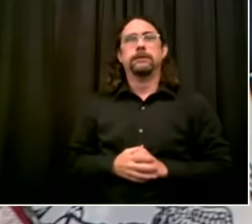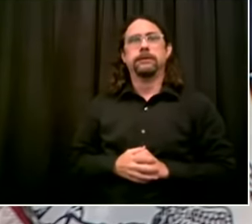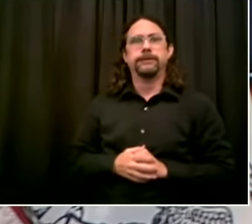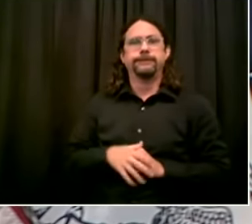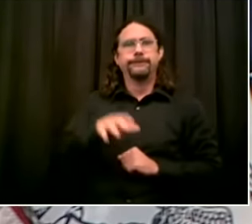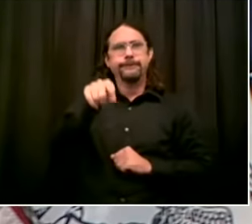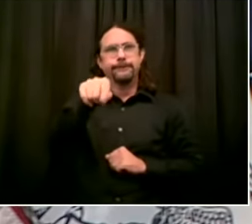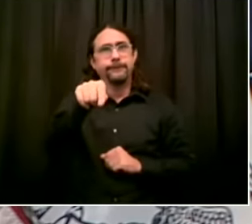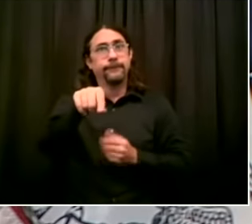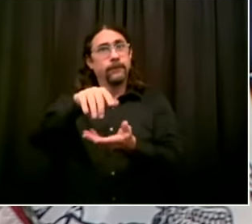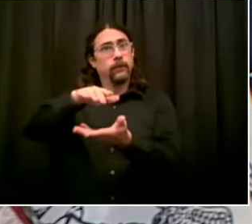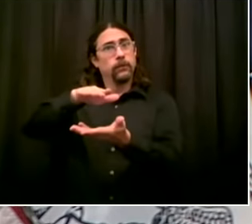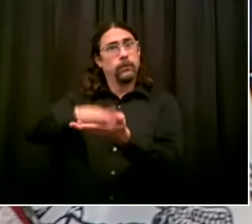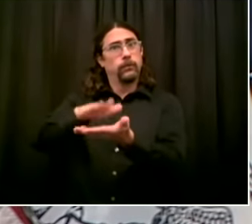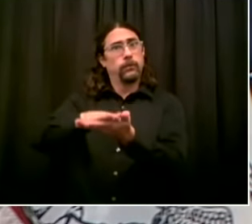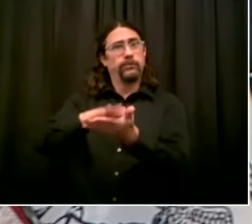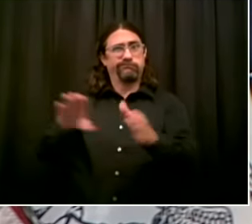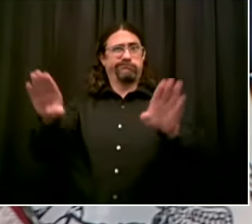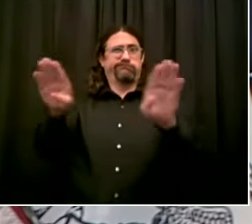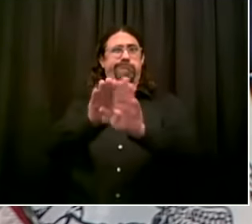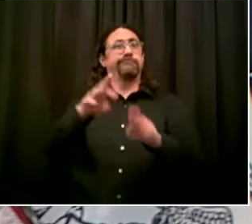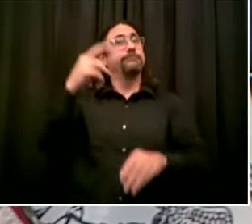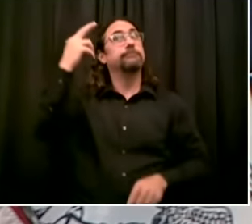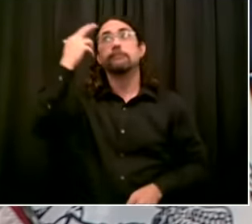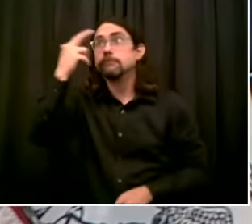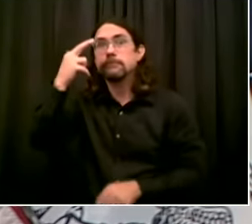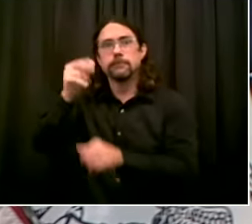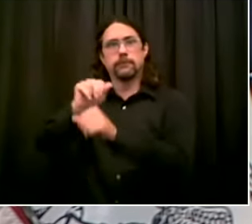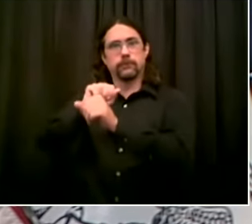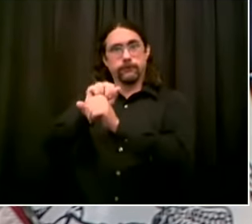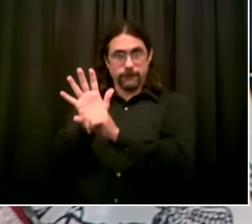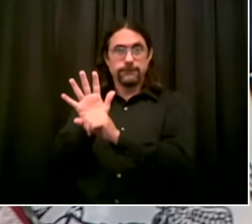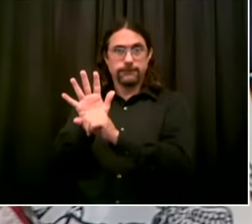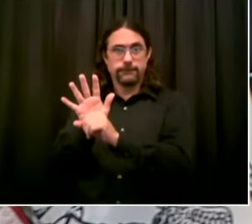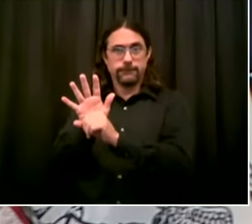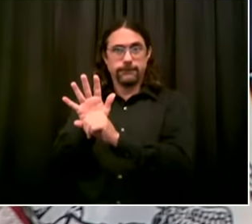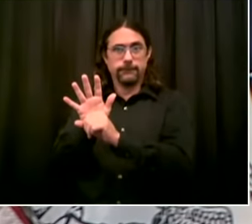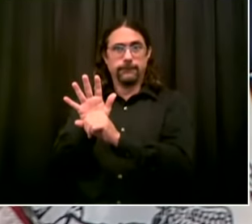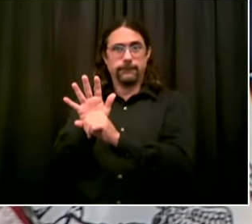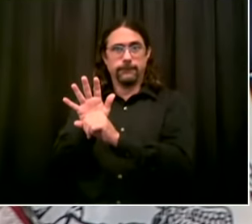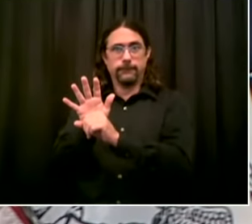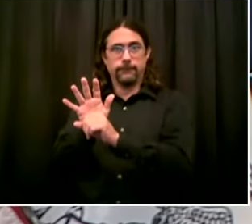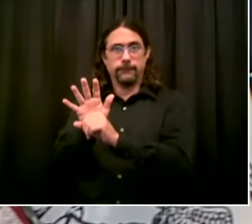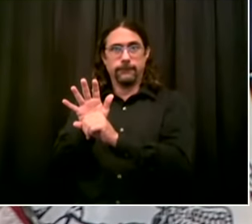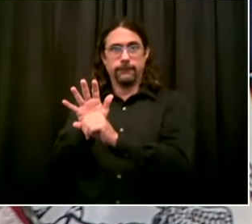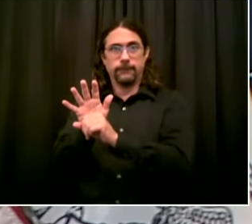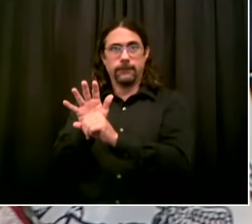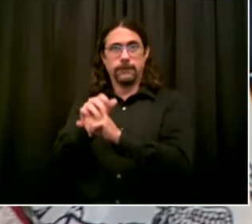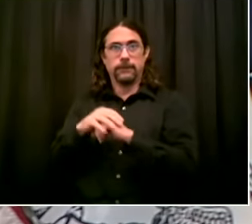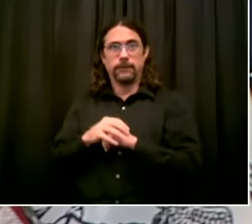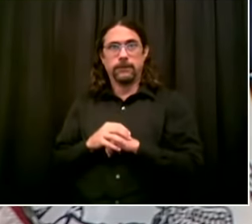WE KNOW THAT THE PROCESS TAKES TIME. ON O TTHE FIRST QUESTION YOU HAD RAISED, HOW DO